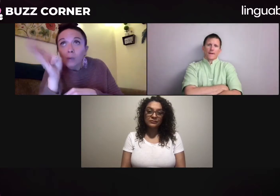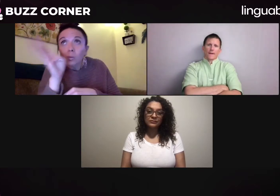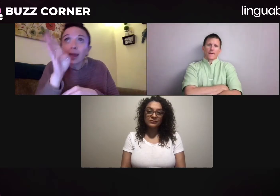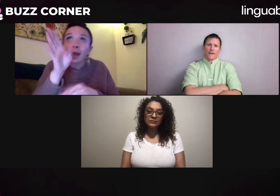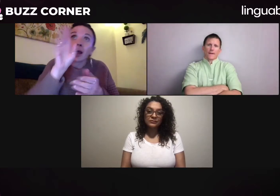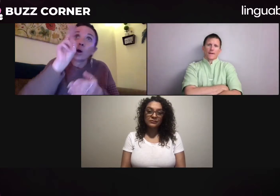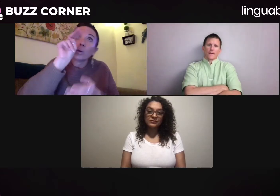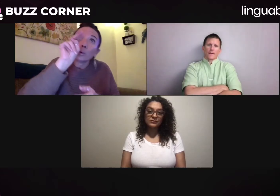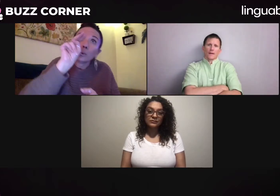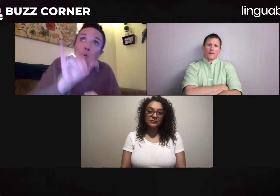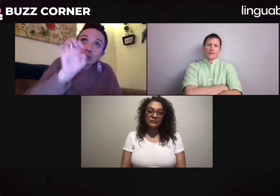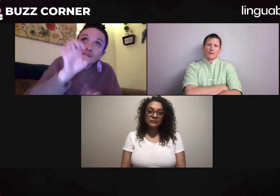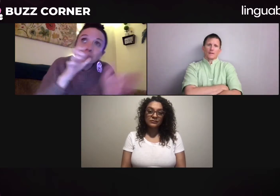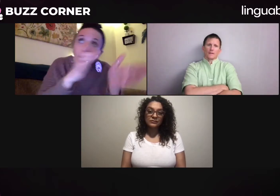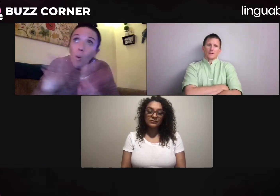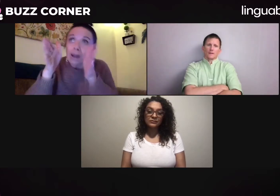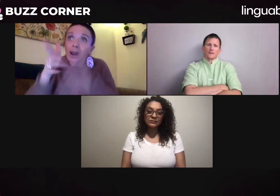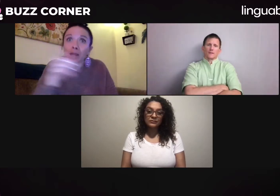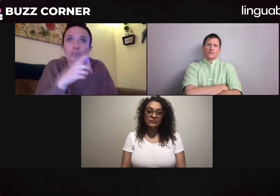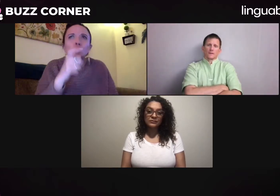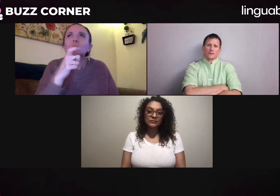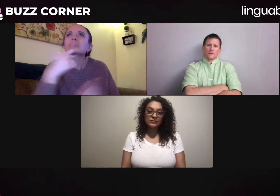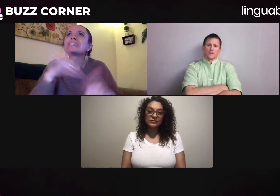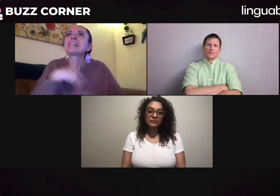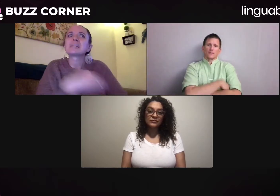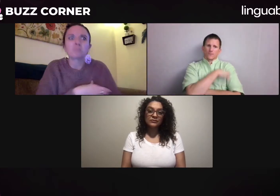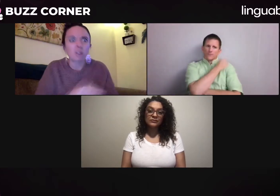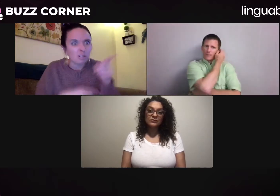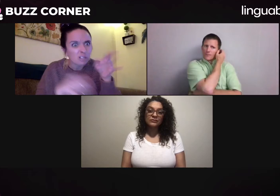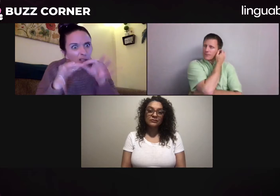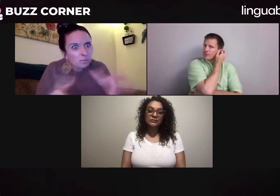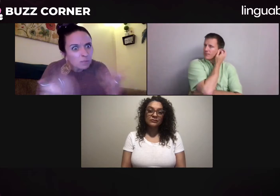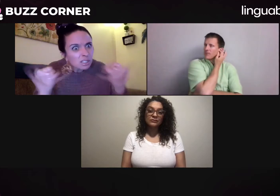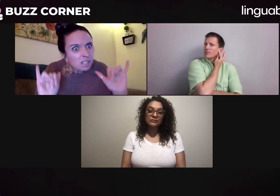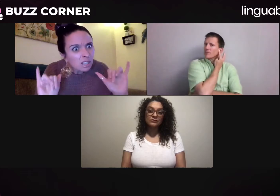But if there's, you know, the organizer for